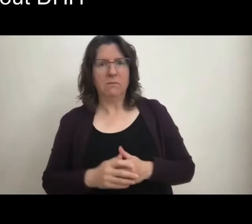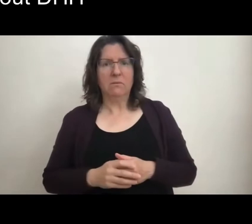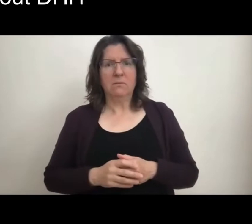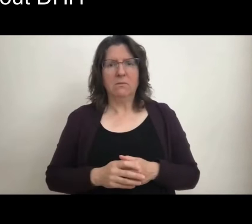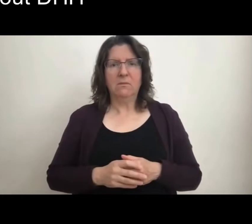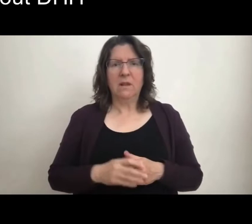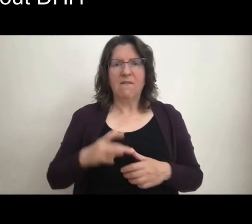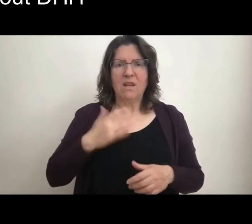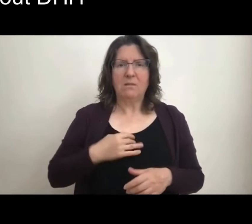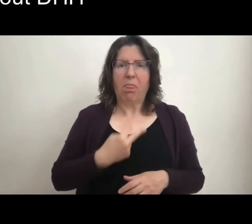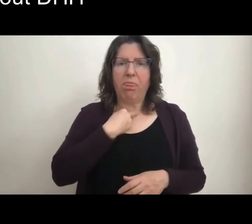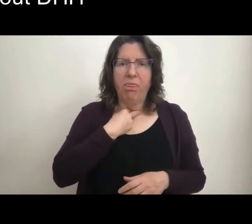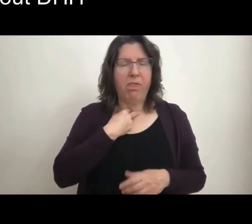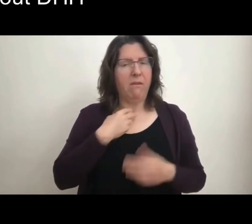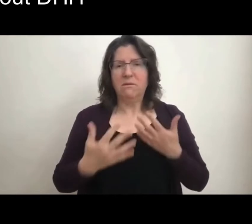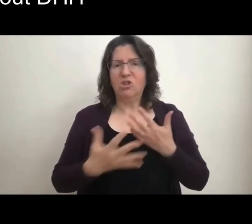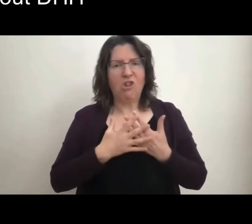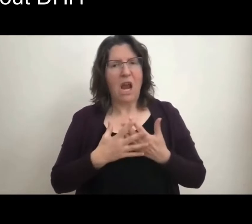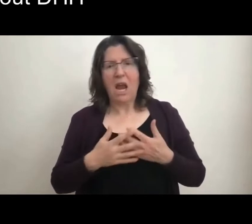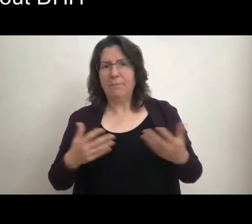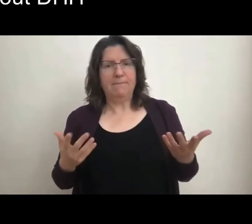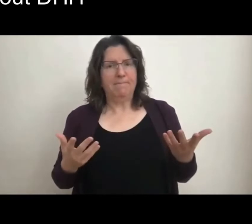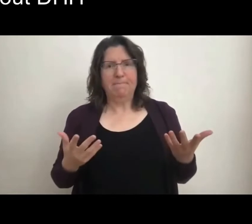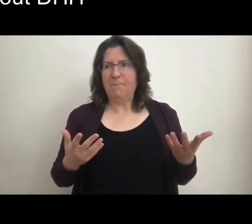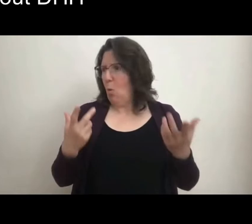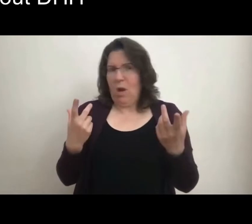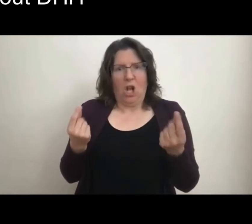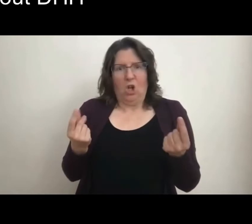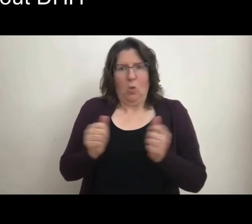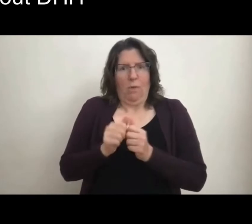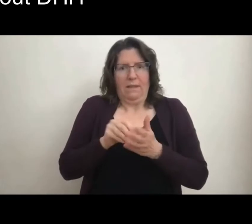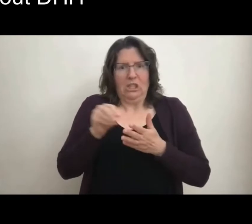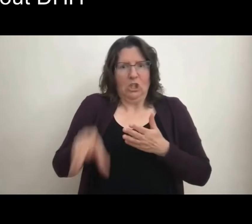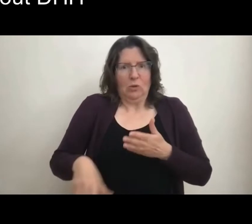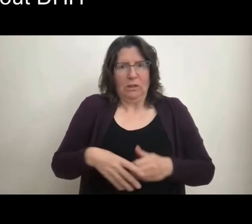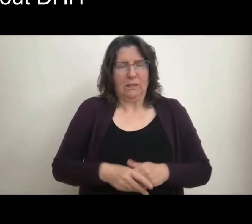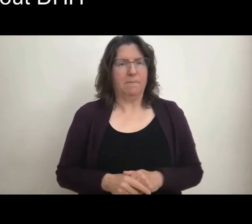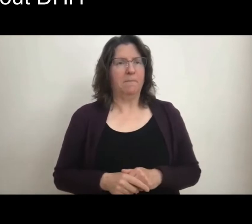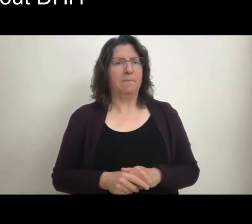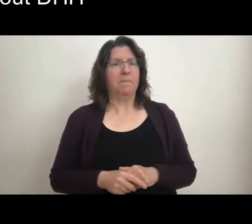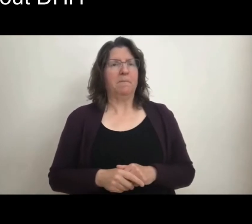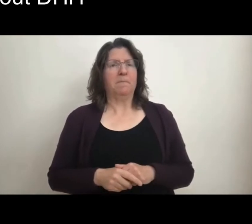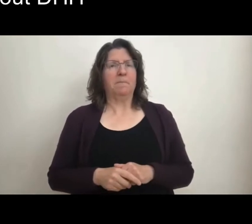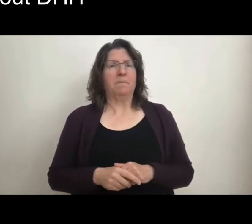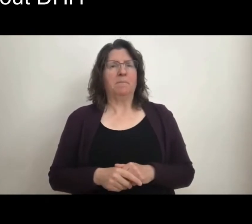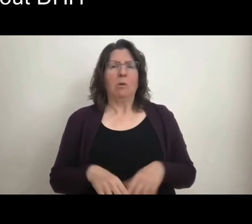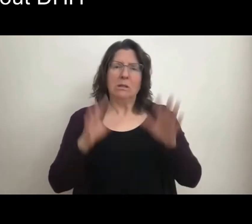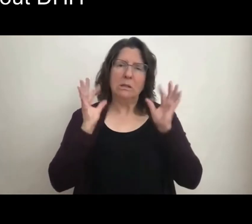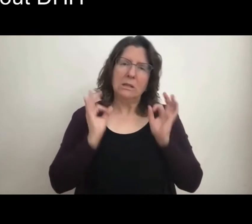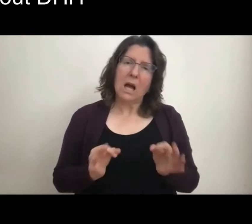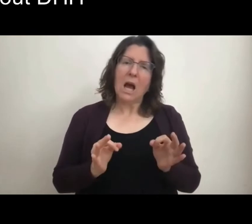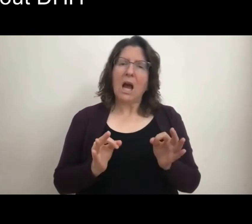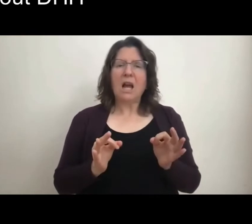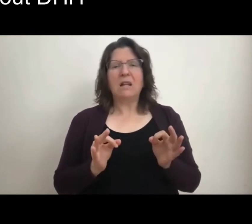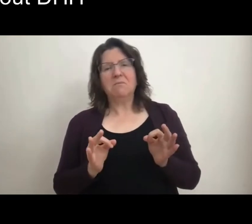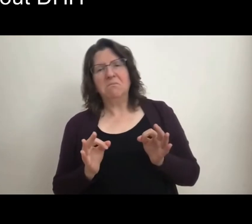I felt so stuck . . . trapped, what could I possibly do with these students?